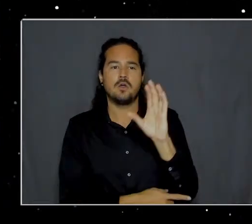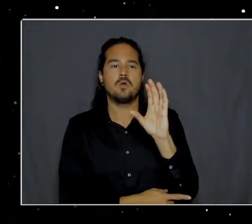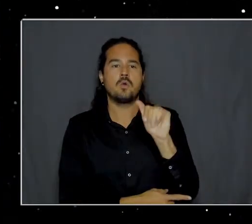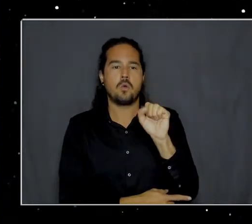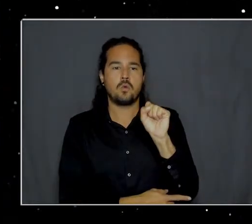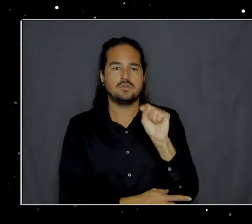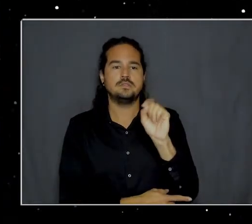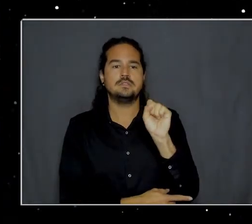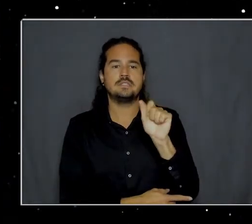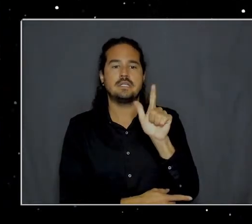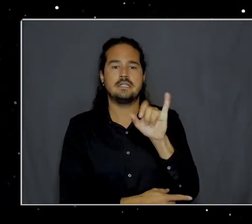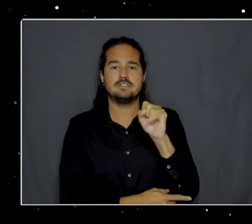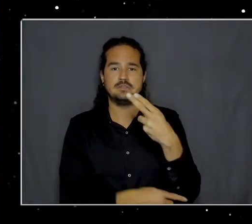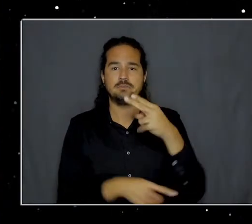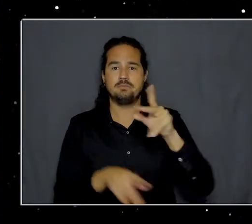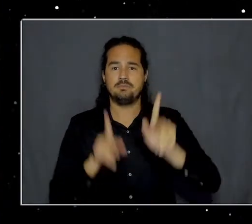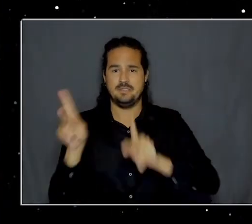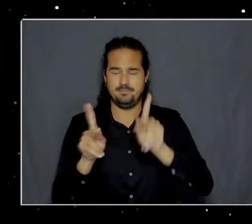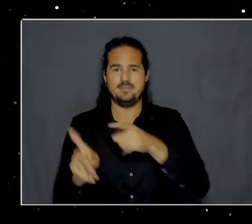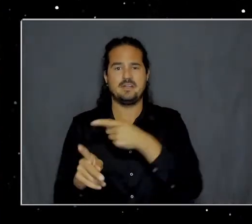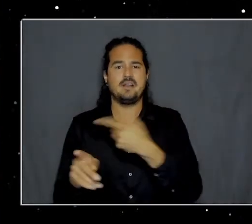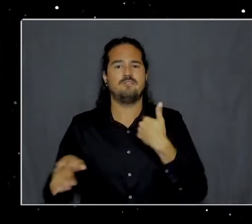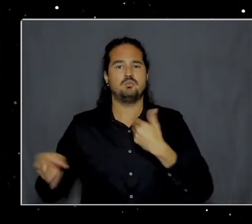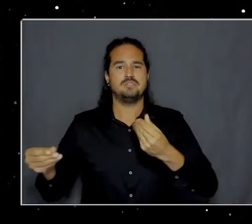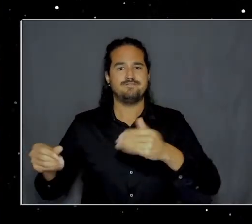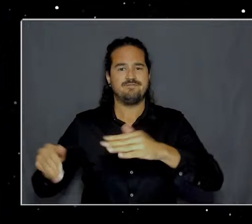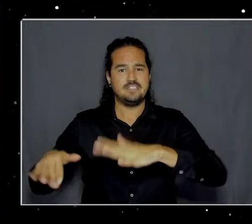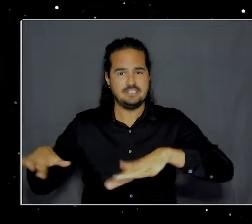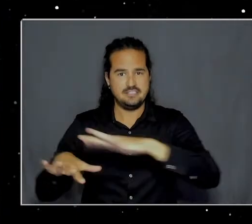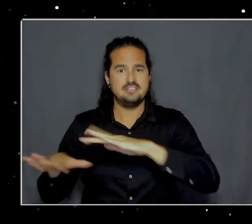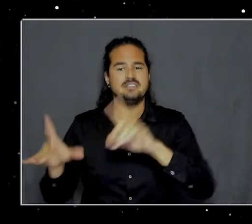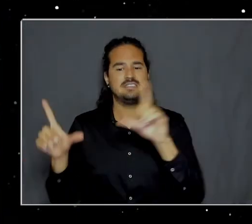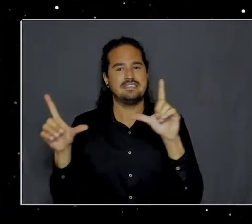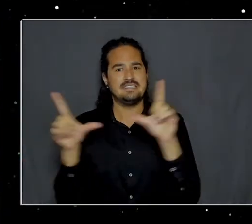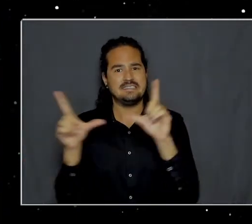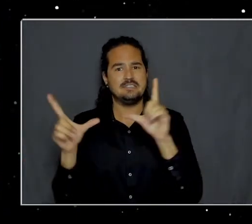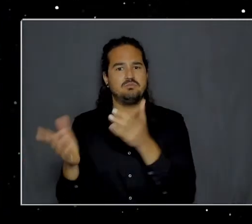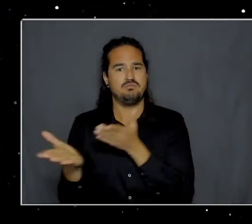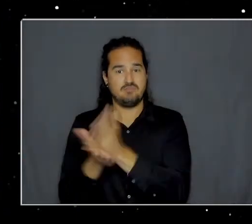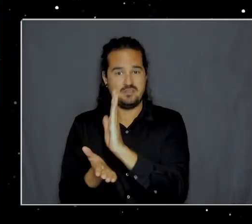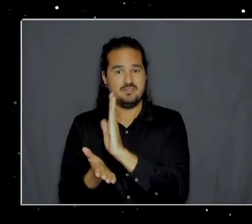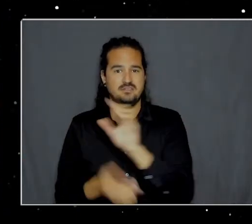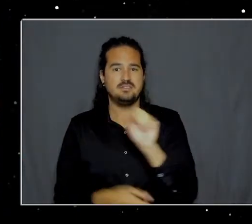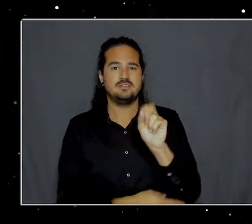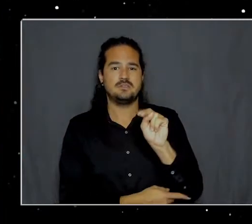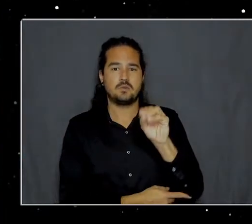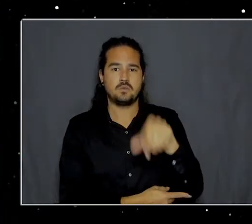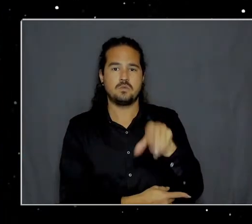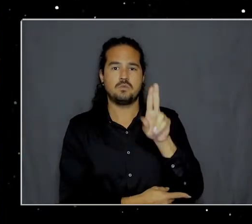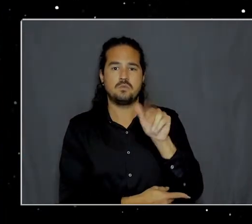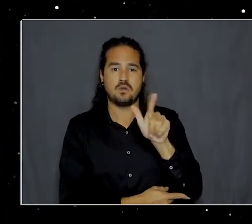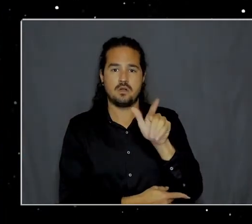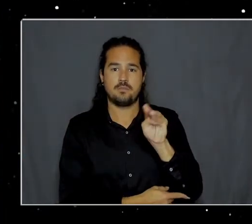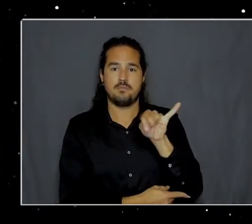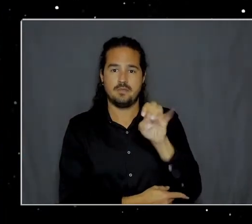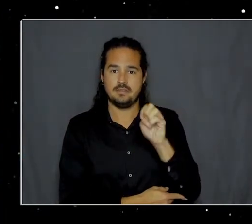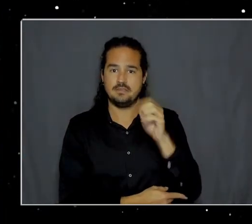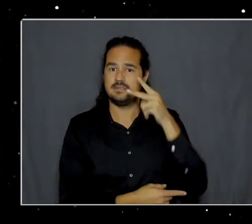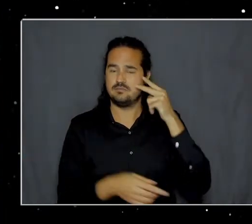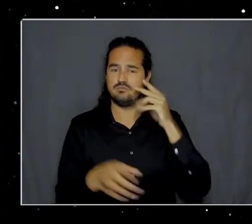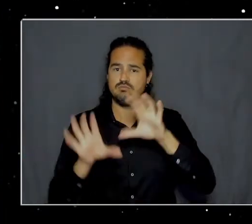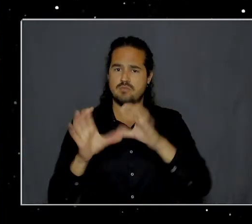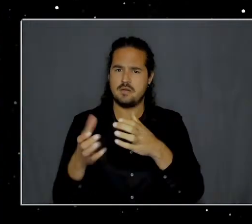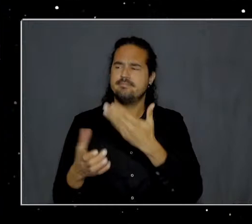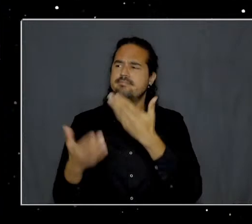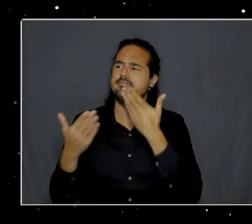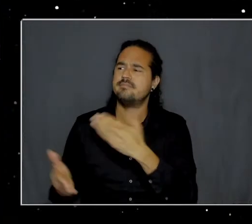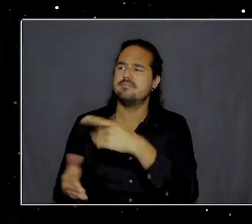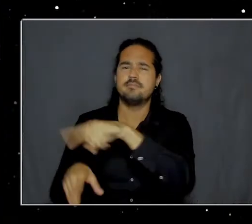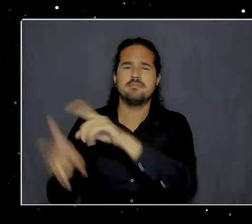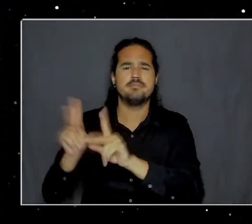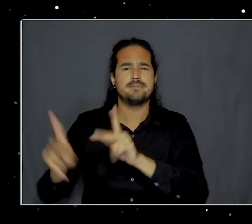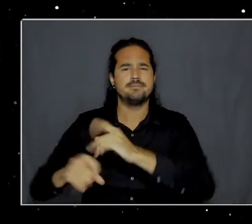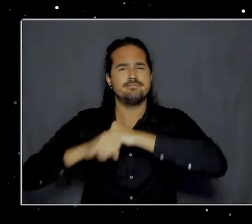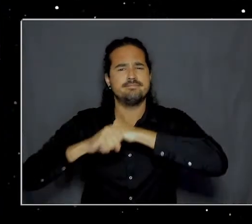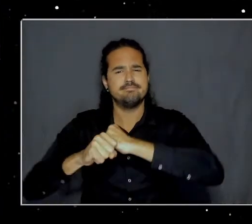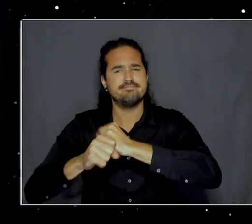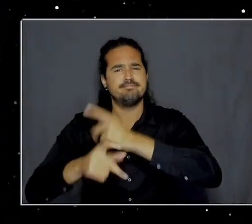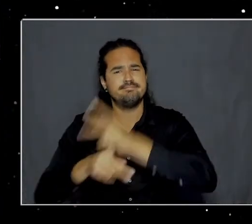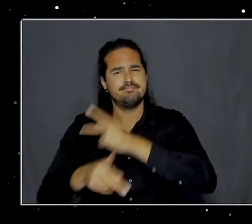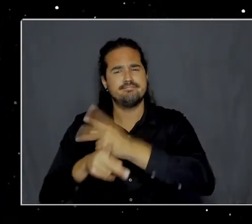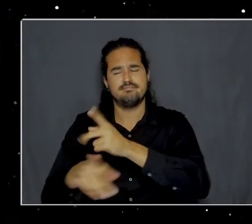TO THIS LAND, SPECIFICALLY THE